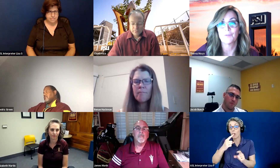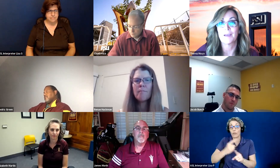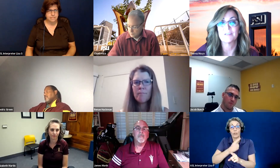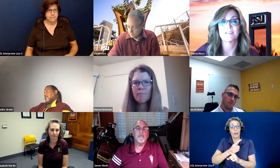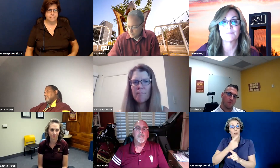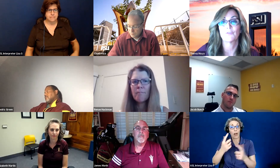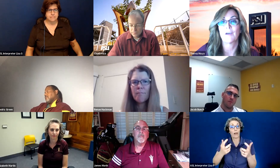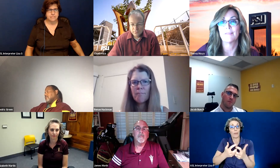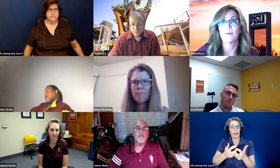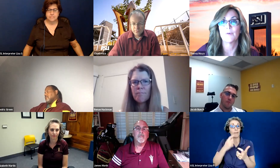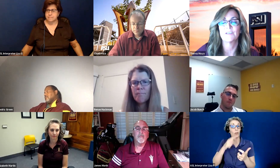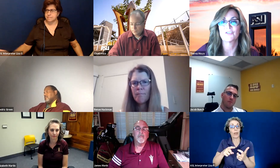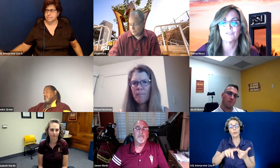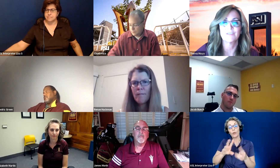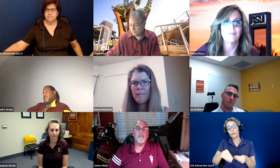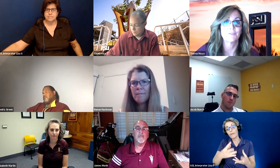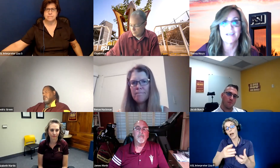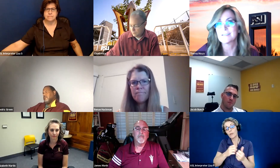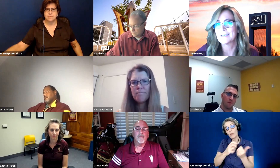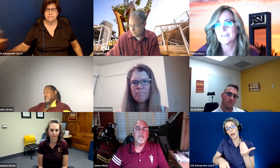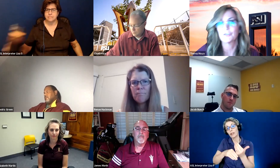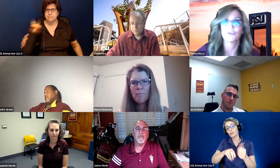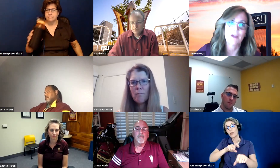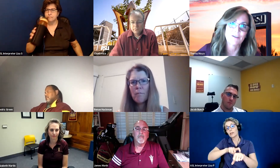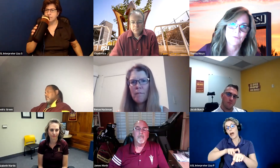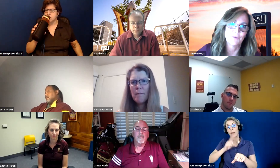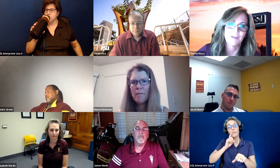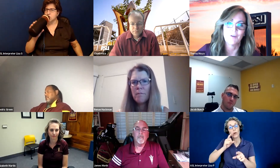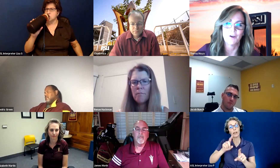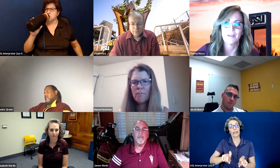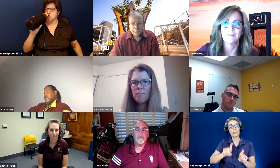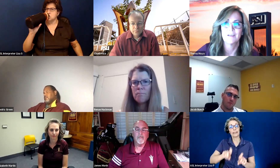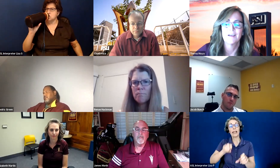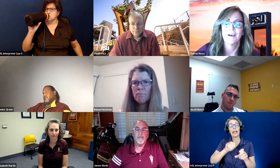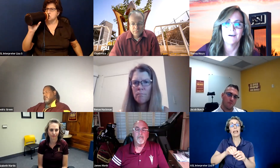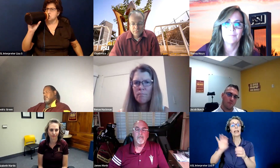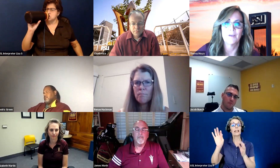for them is to provide them with additional time for testing in a distraction, free environment.